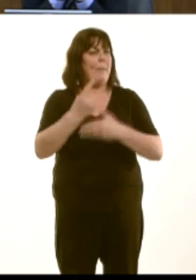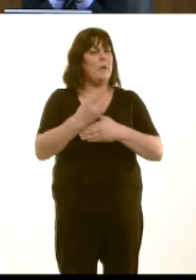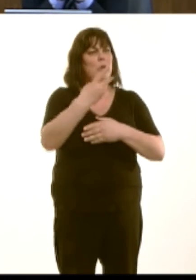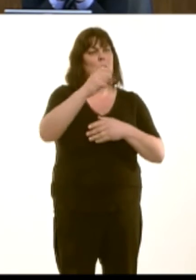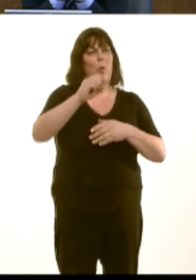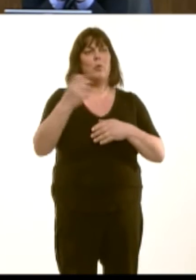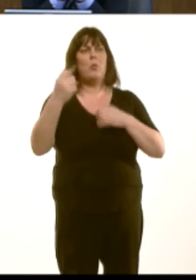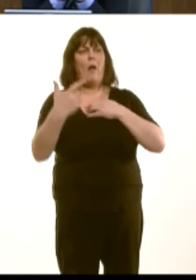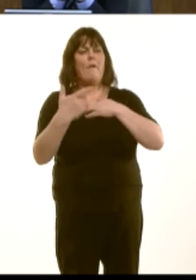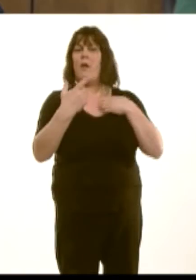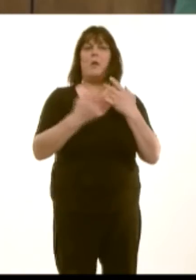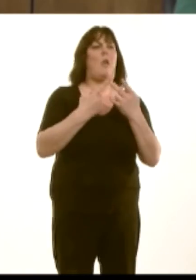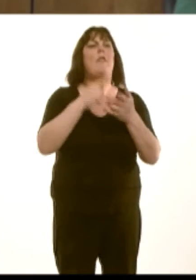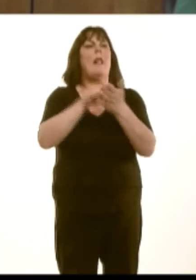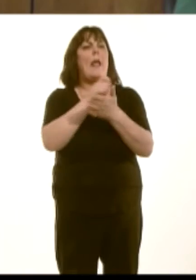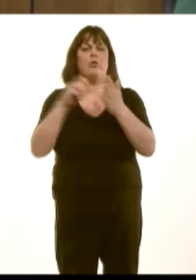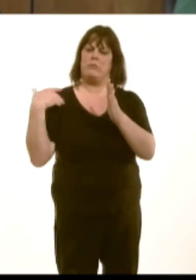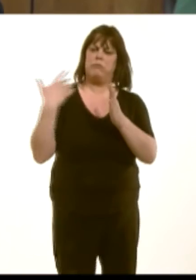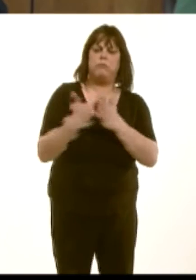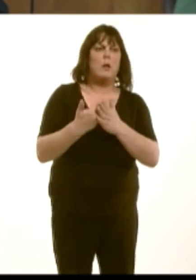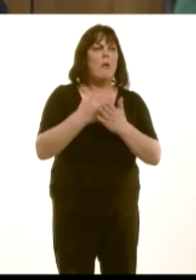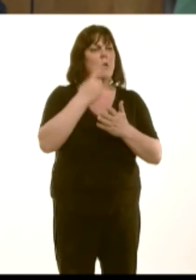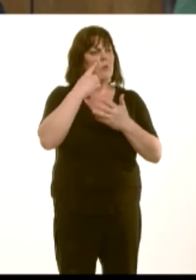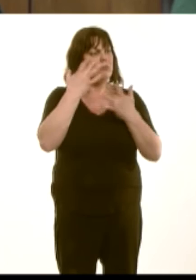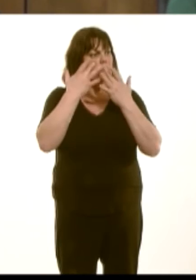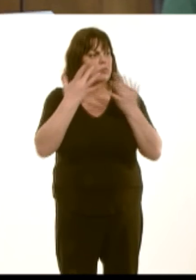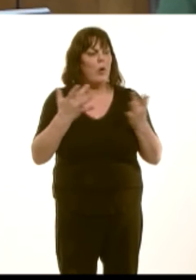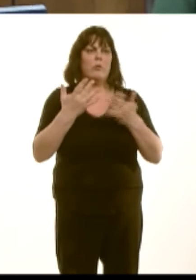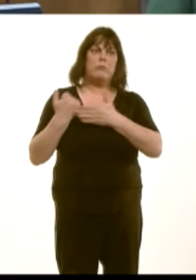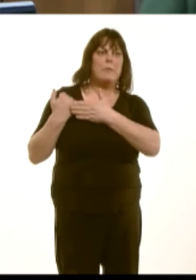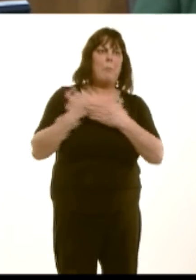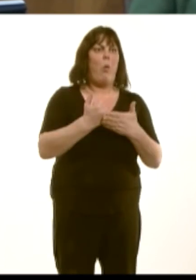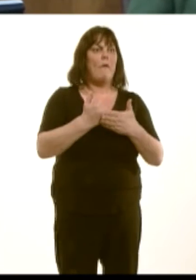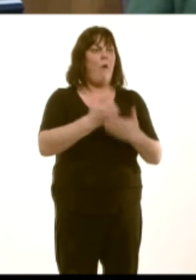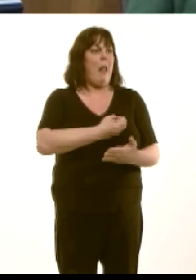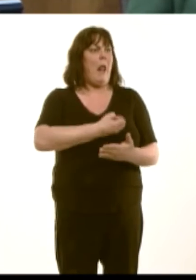since, which show that there is certainly a strong level of support for the Labour administration running Cardiff city.